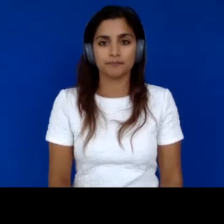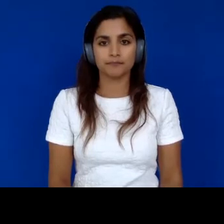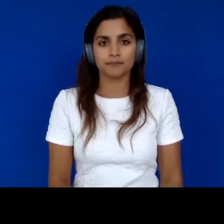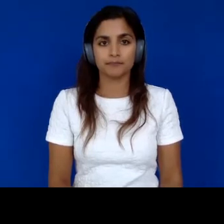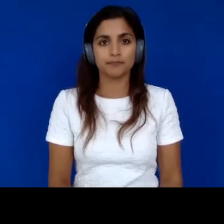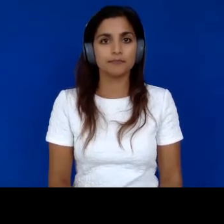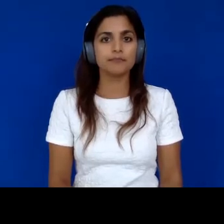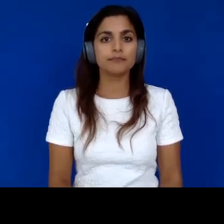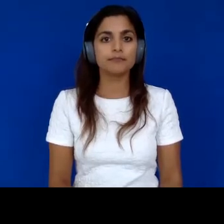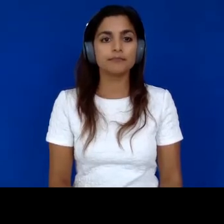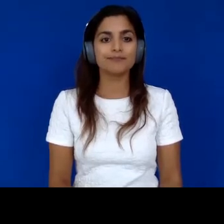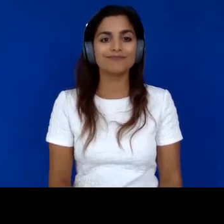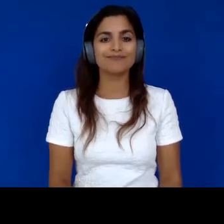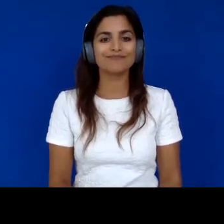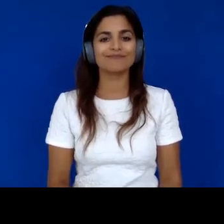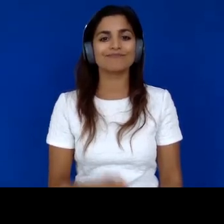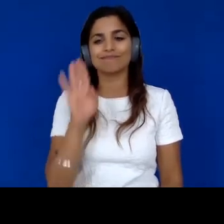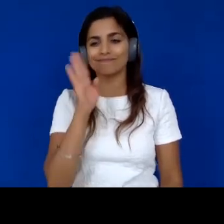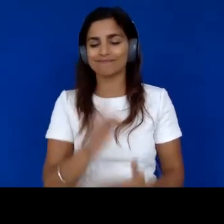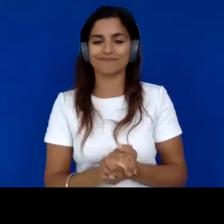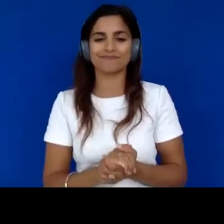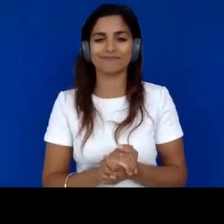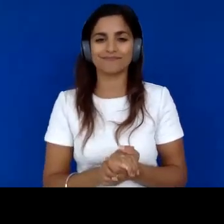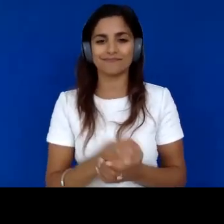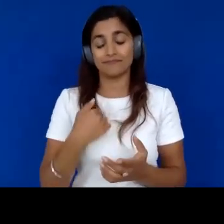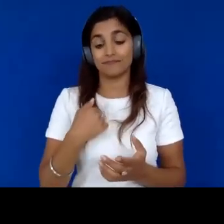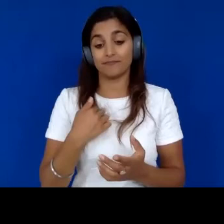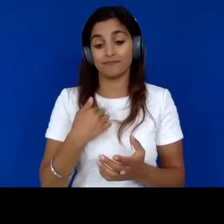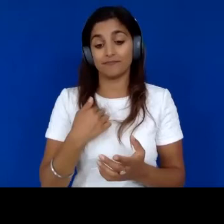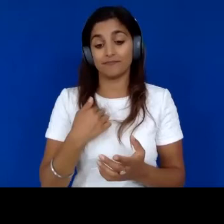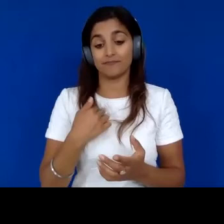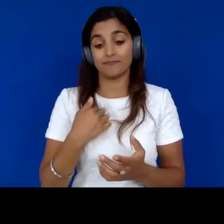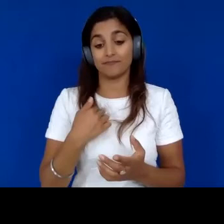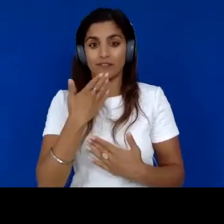hile I want to start by thanking you all for taking the time to be here thanking